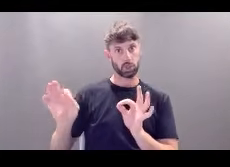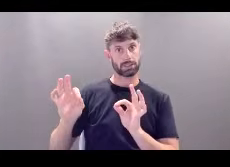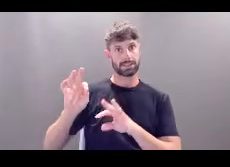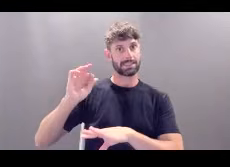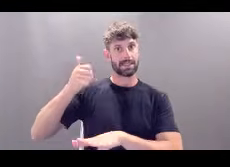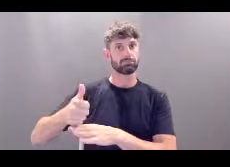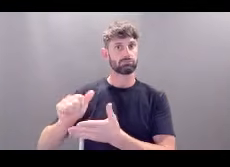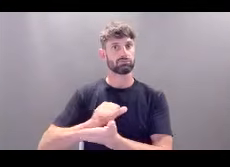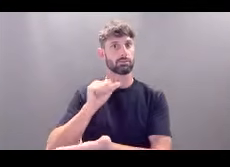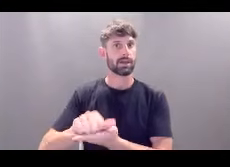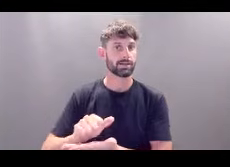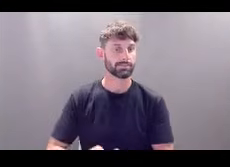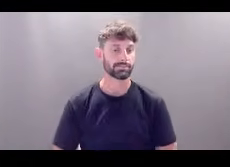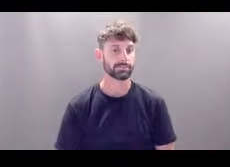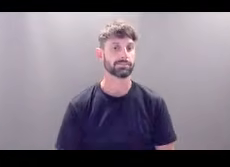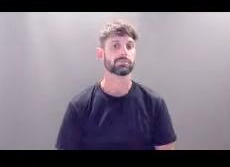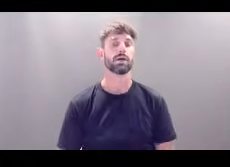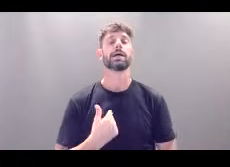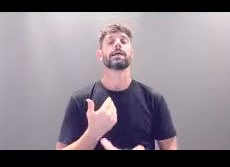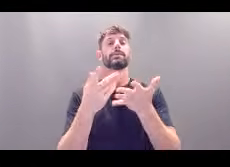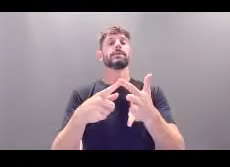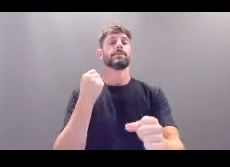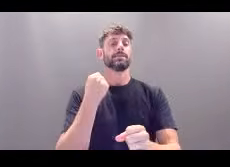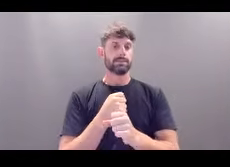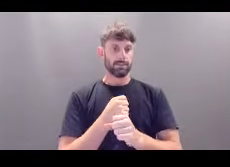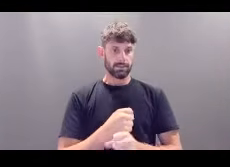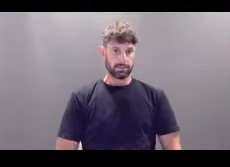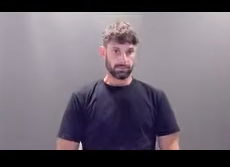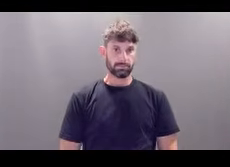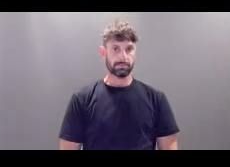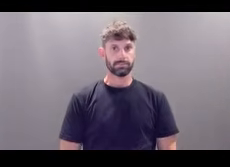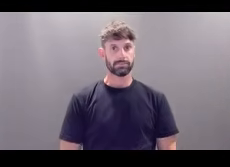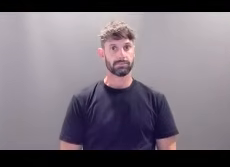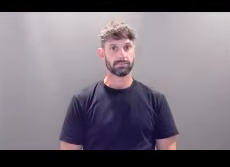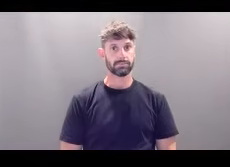So some examples of higher risk products include bedrails,